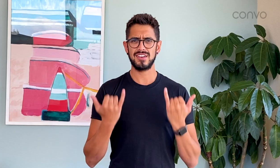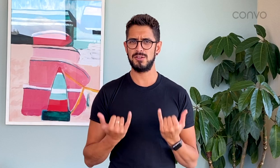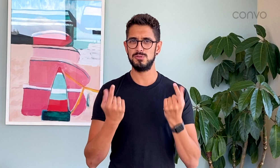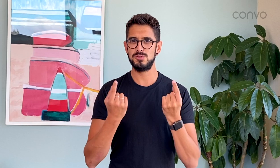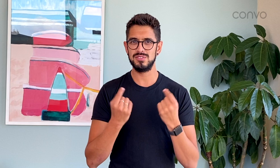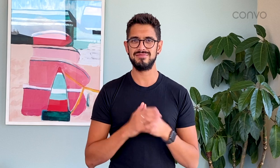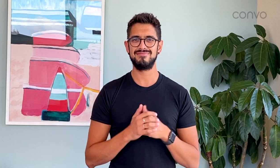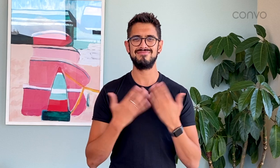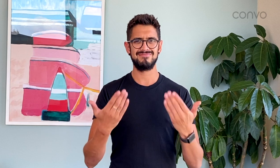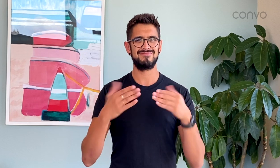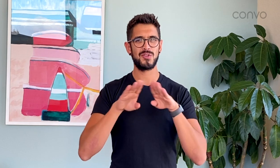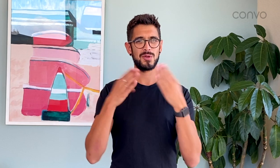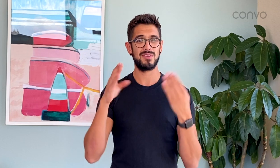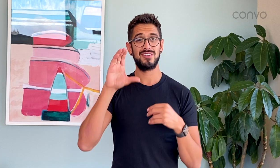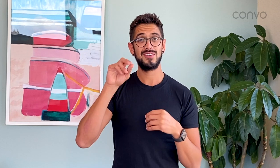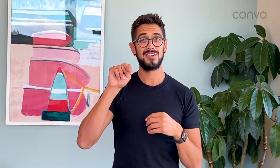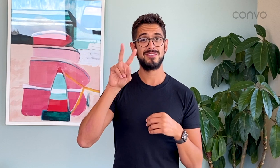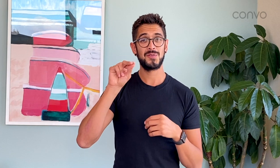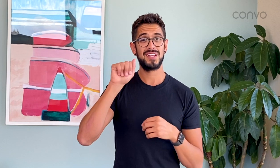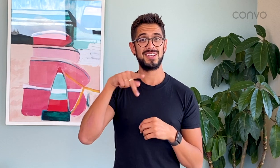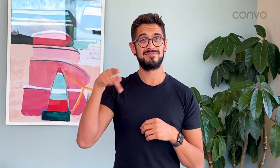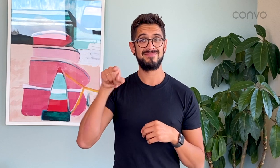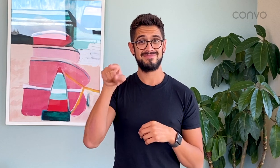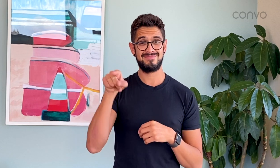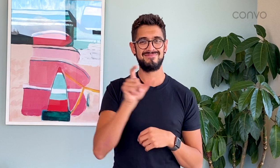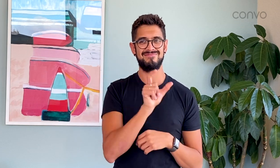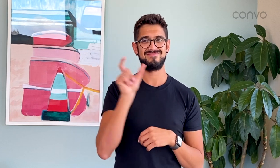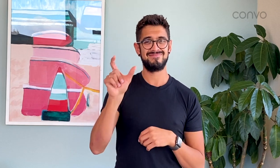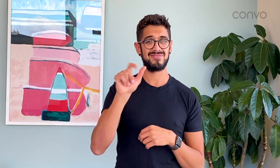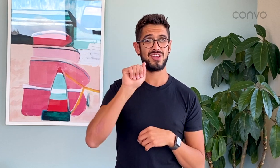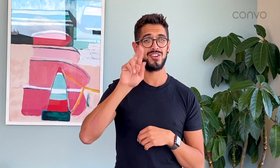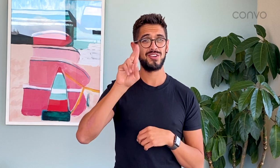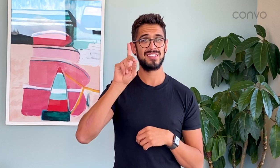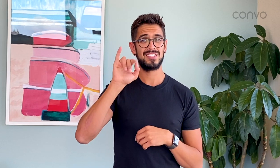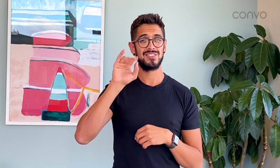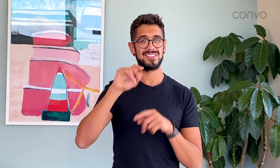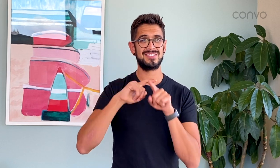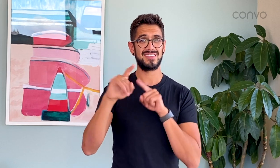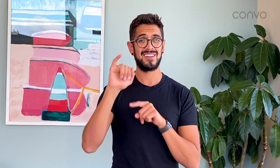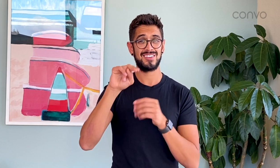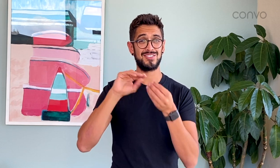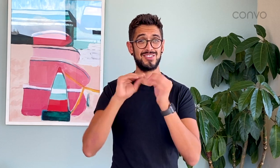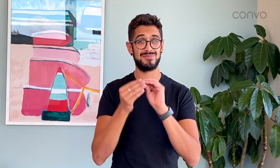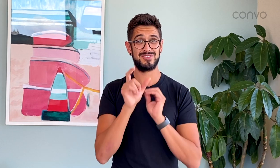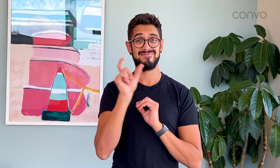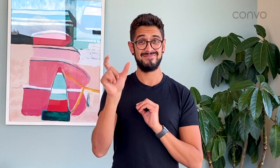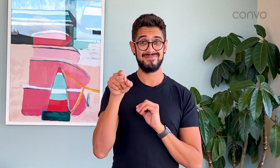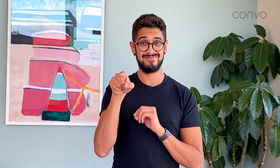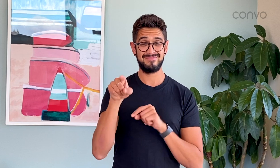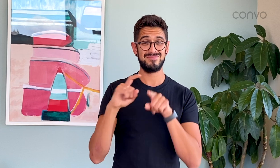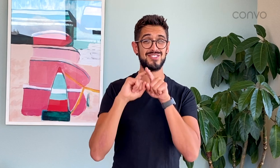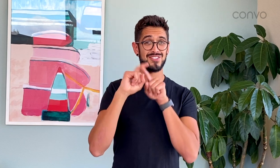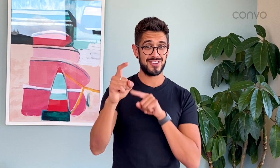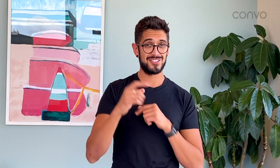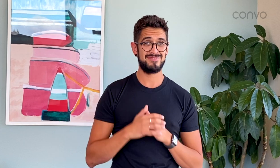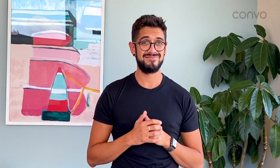Open Convo app, use Audio ID when you dial,